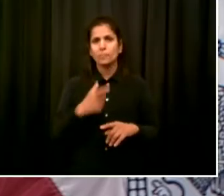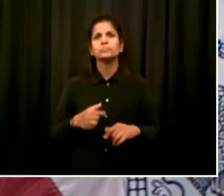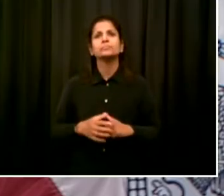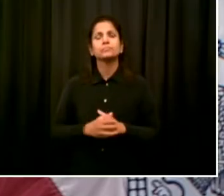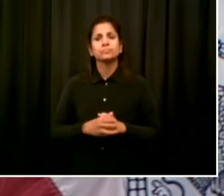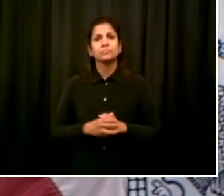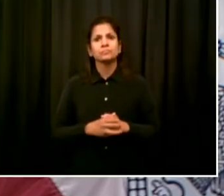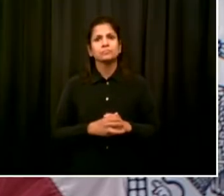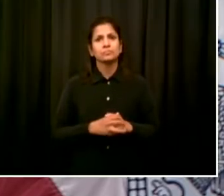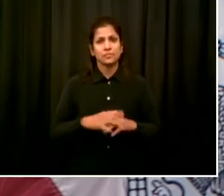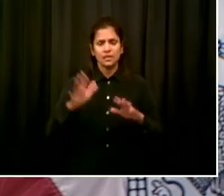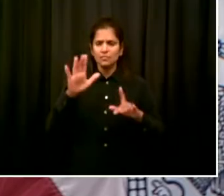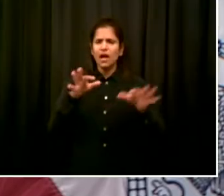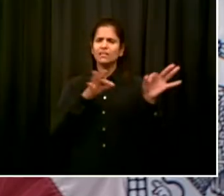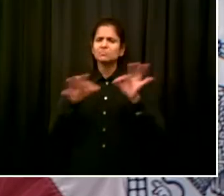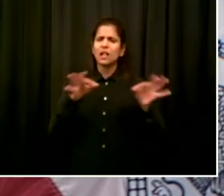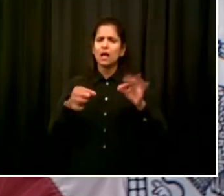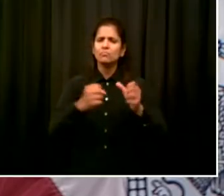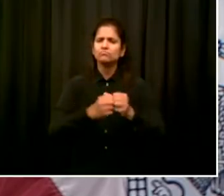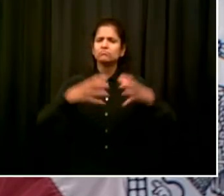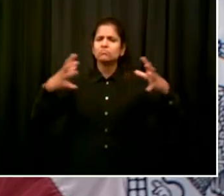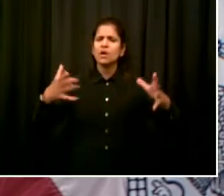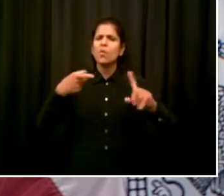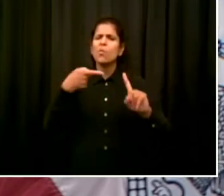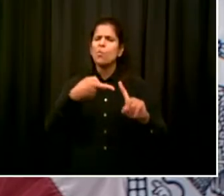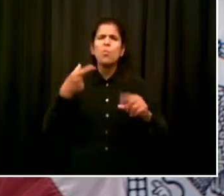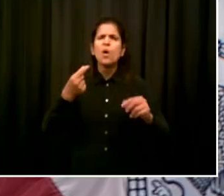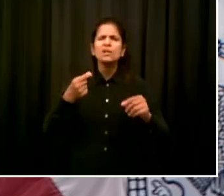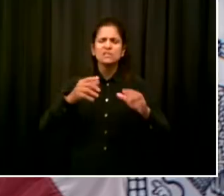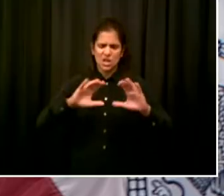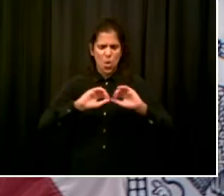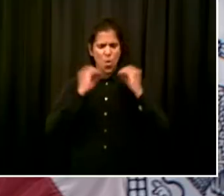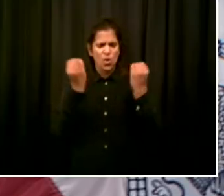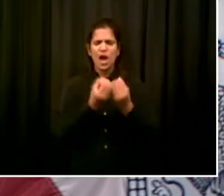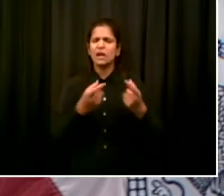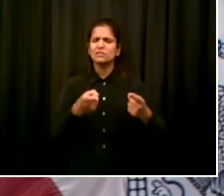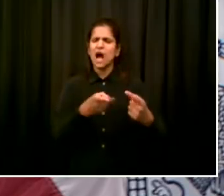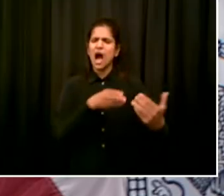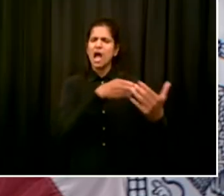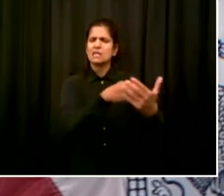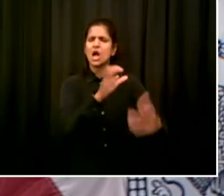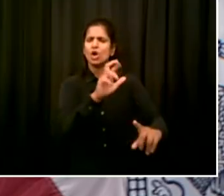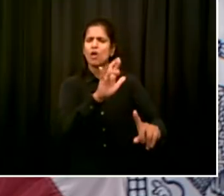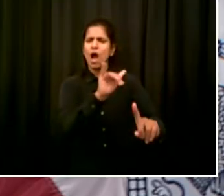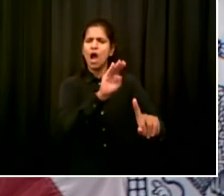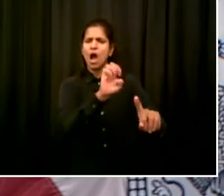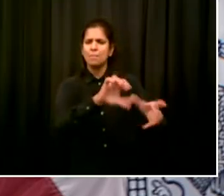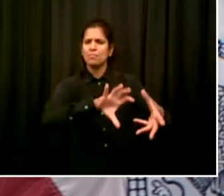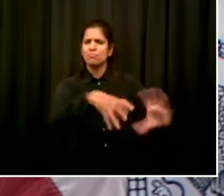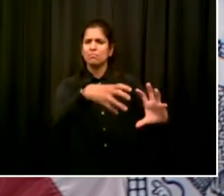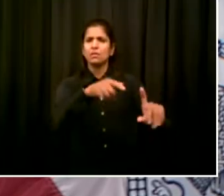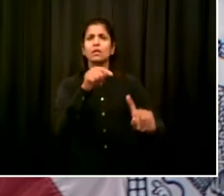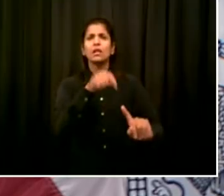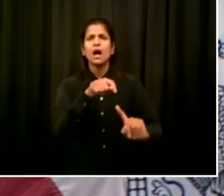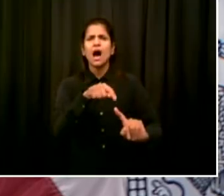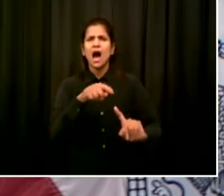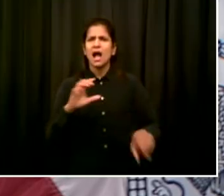I WILL FEEL THAT WENT TO OUYR REPSS OFFICE . I'M WONDERING IF YOU AND THE CMMOISISONER CAN PUT SOME MEAT ON THE BONES OF HTISNE W ANIT- CRIME PREVENTION